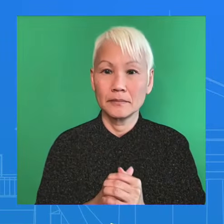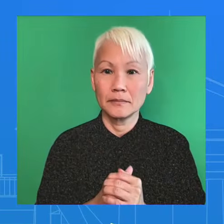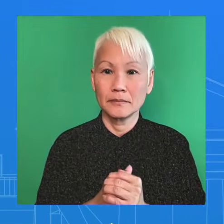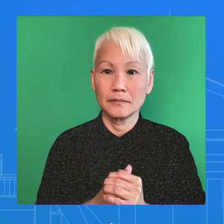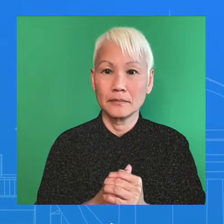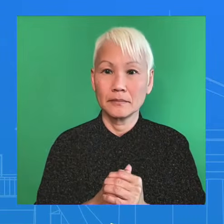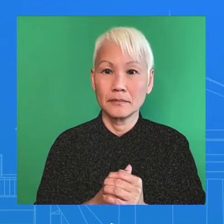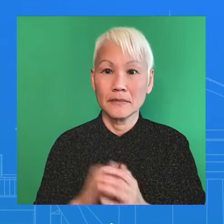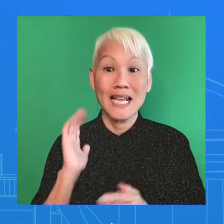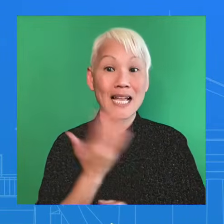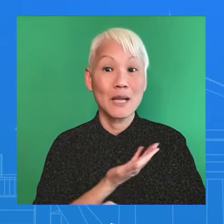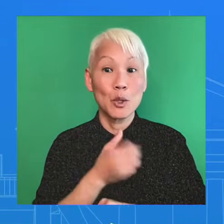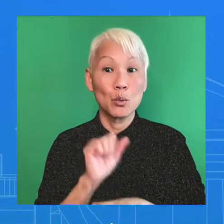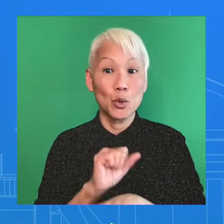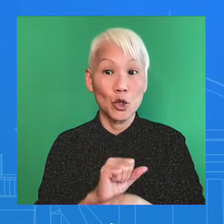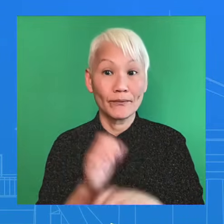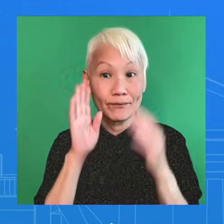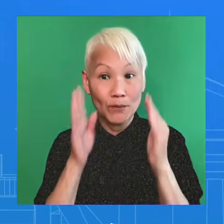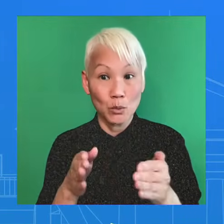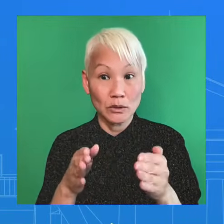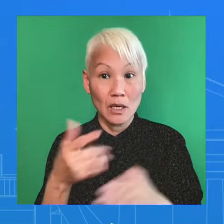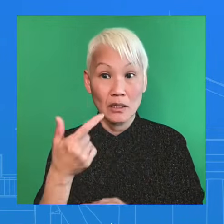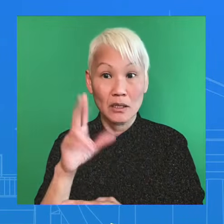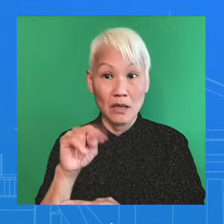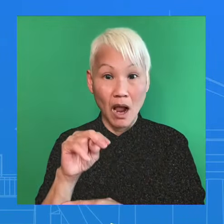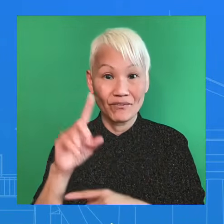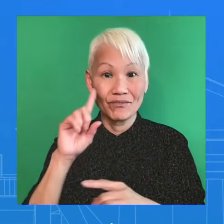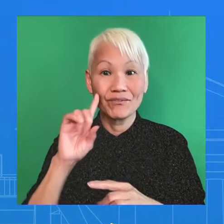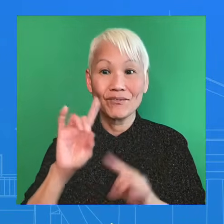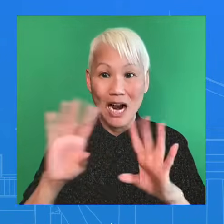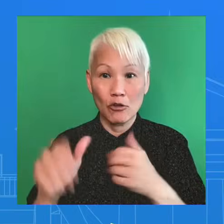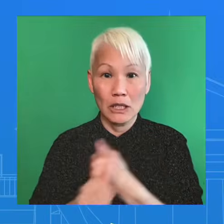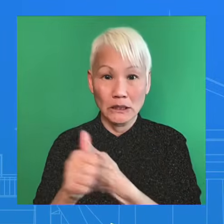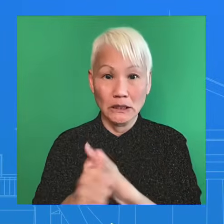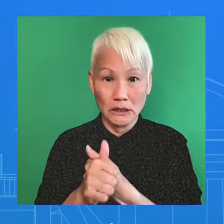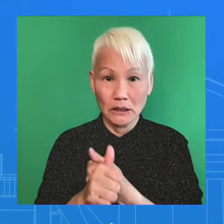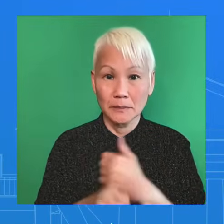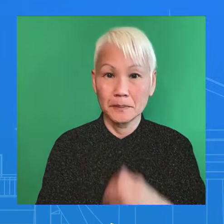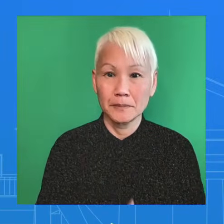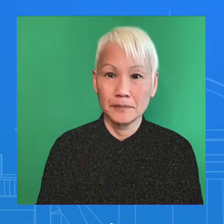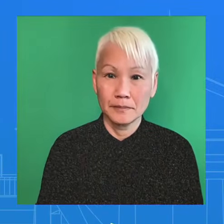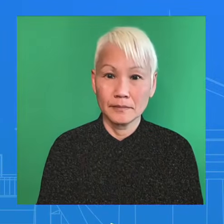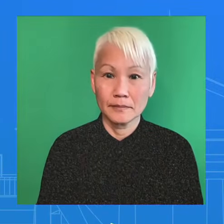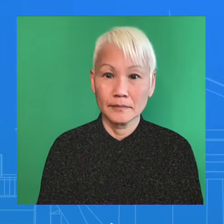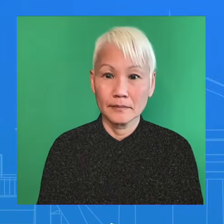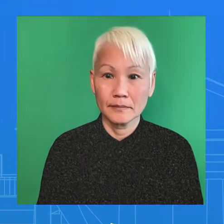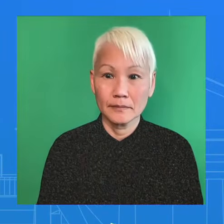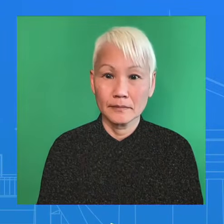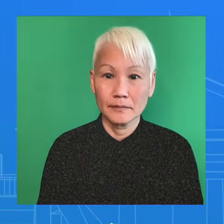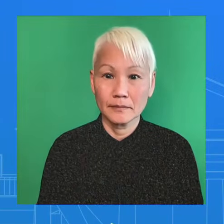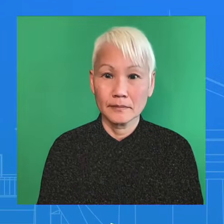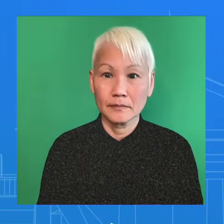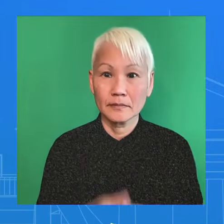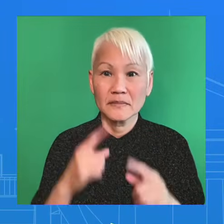and also what we're seeing across the country on what's the attacks that we're seeing on women's reproductive rights.